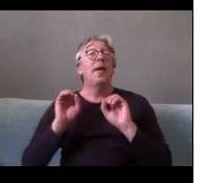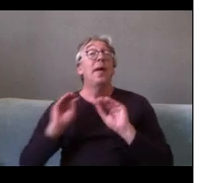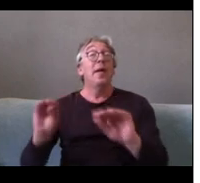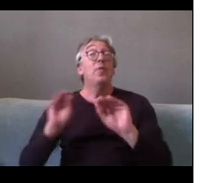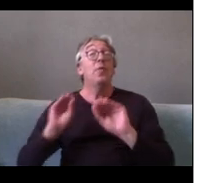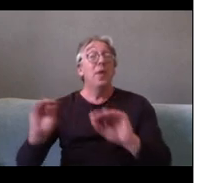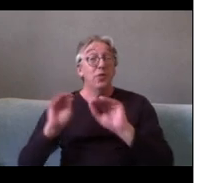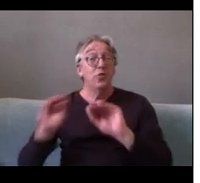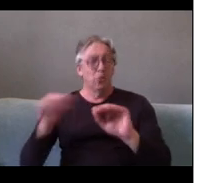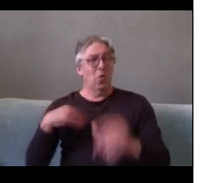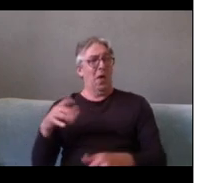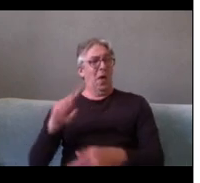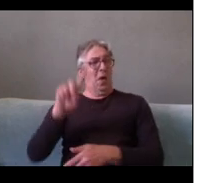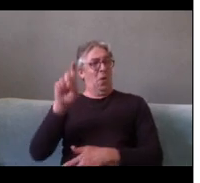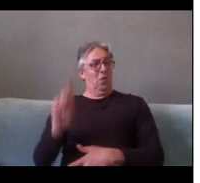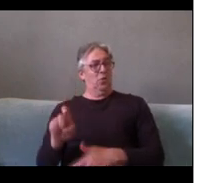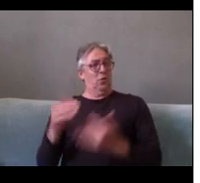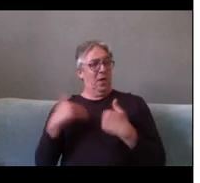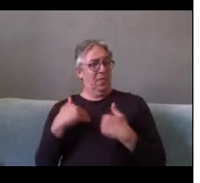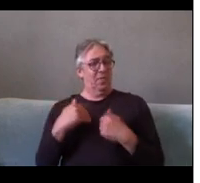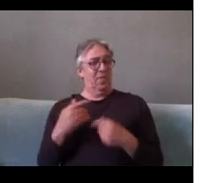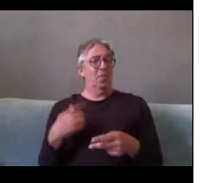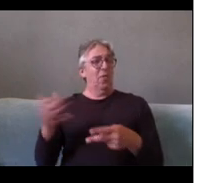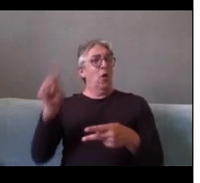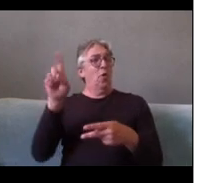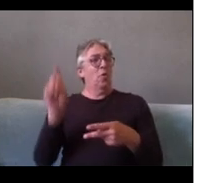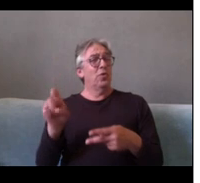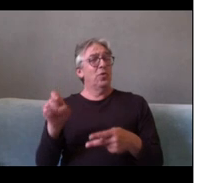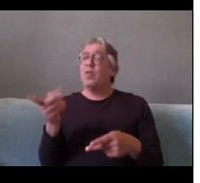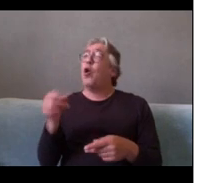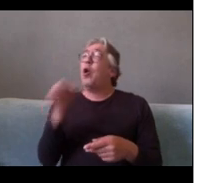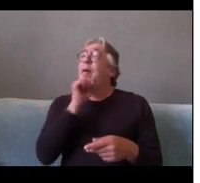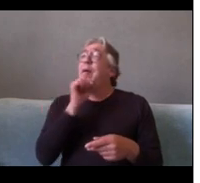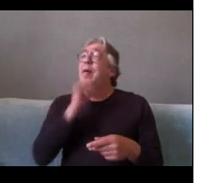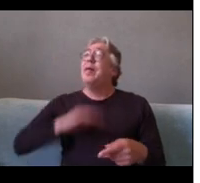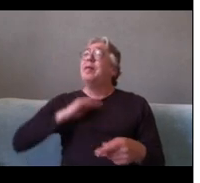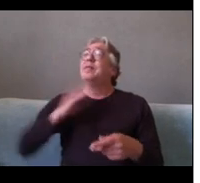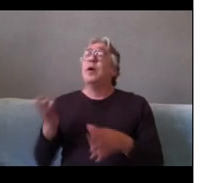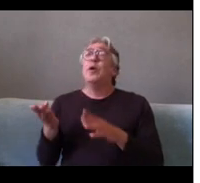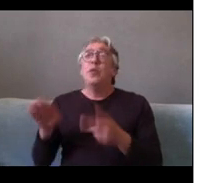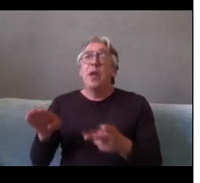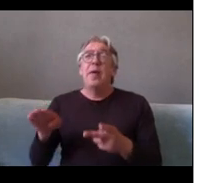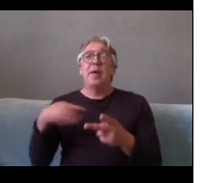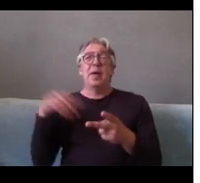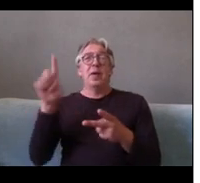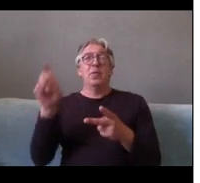and another one for mortality, , fatality, etcetera.